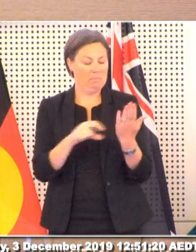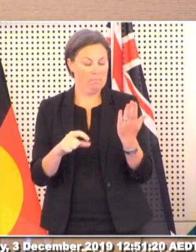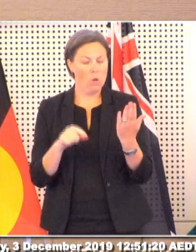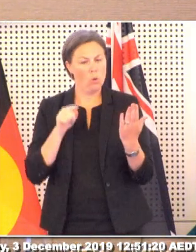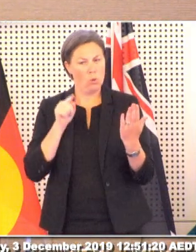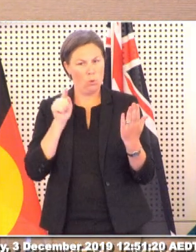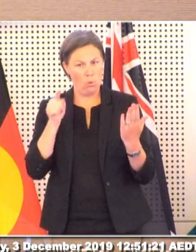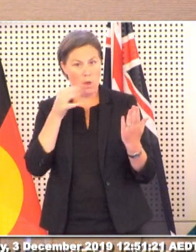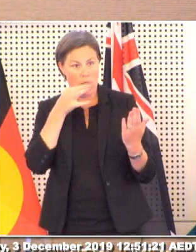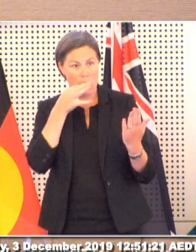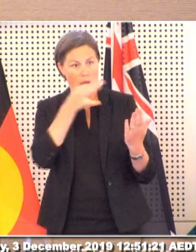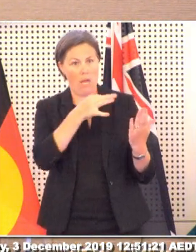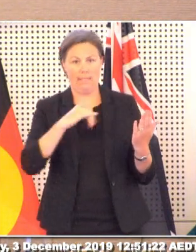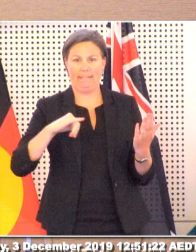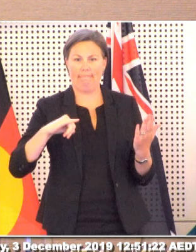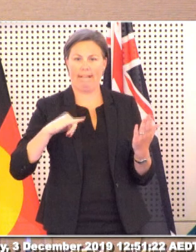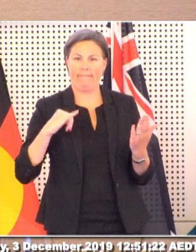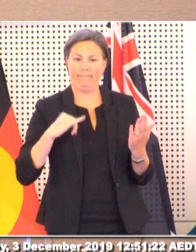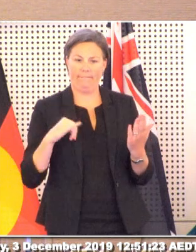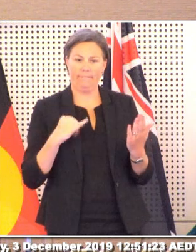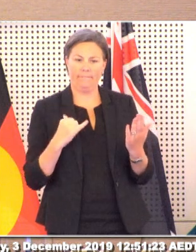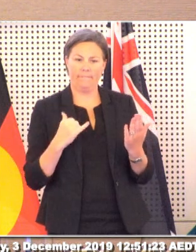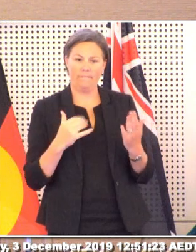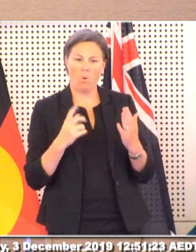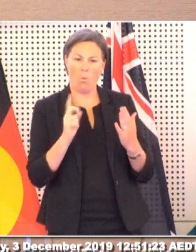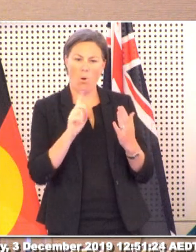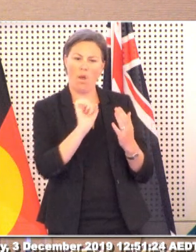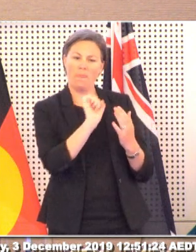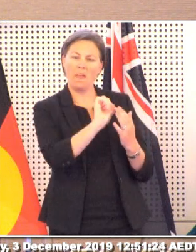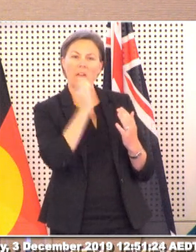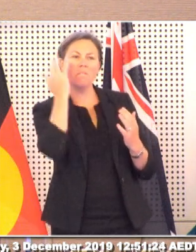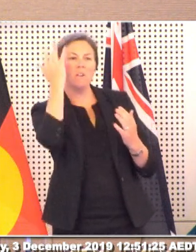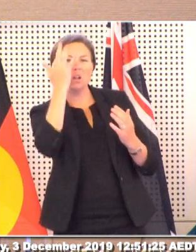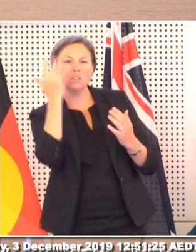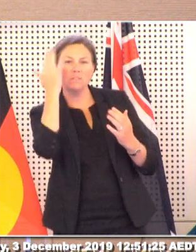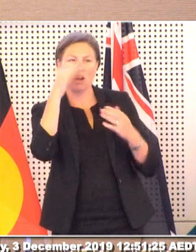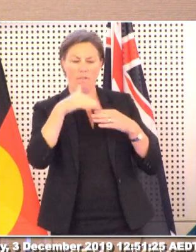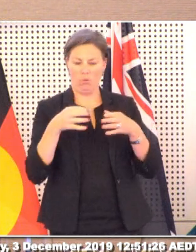wisdom that informs their decision-making, especially in relation to group homes.